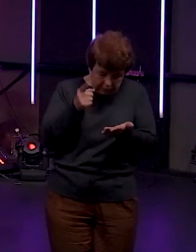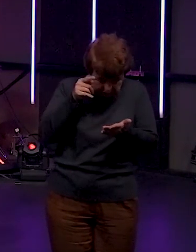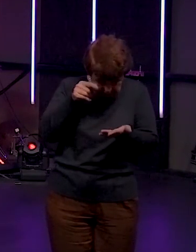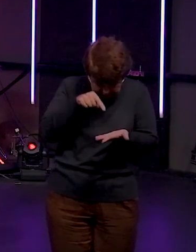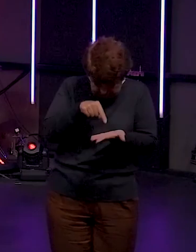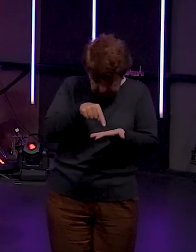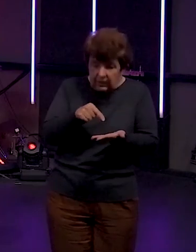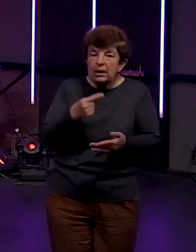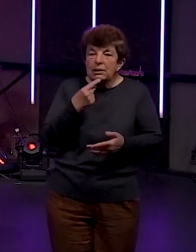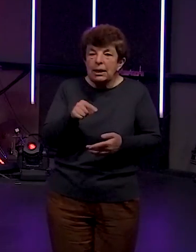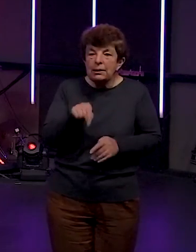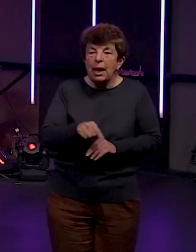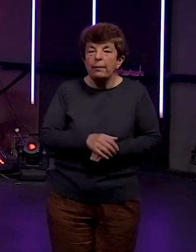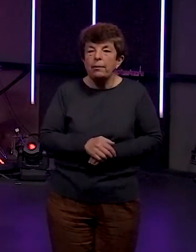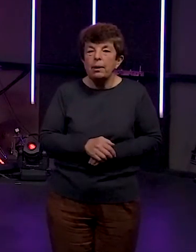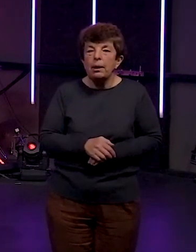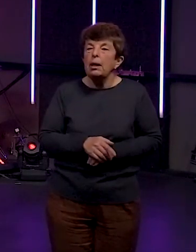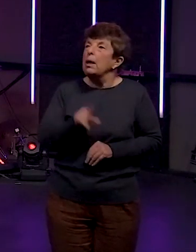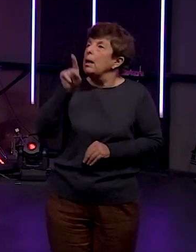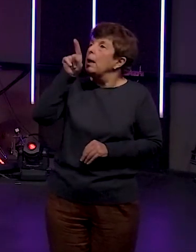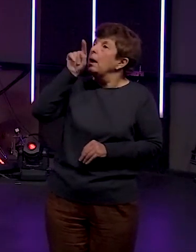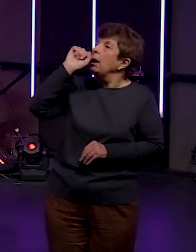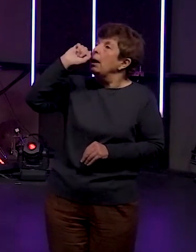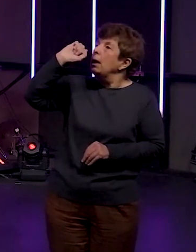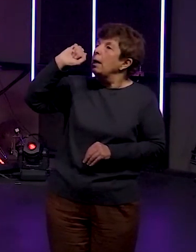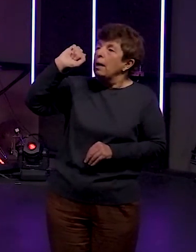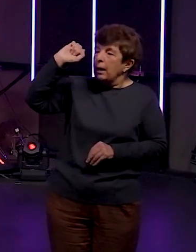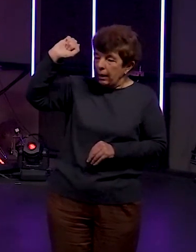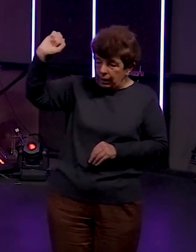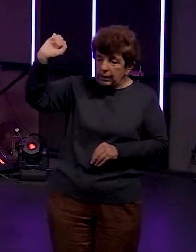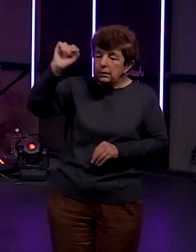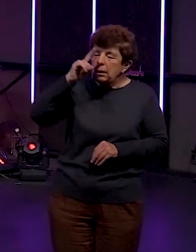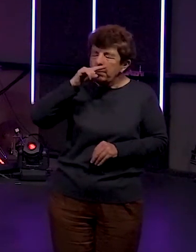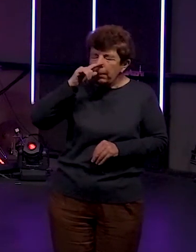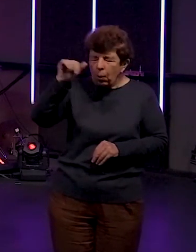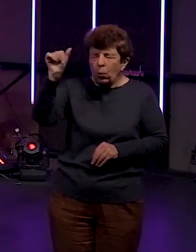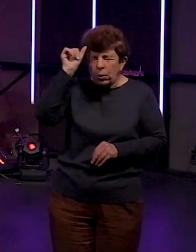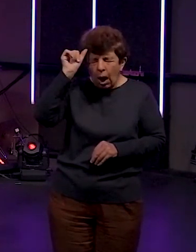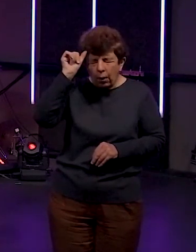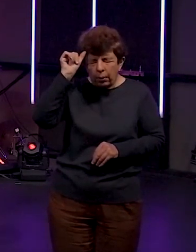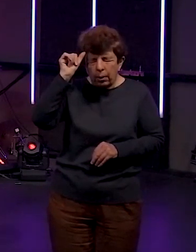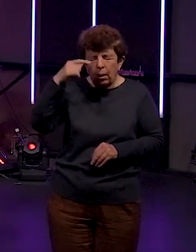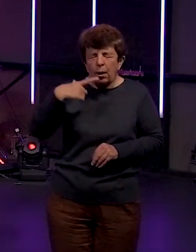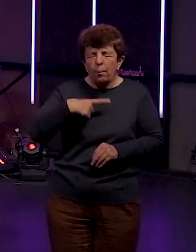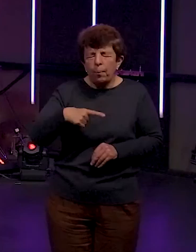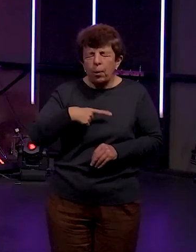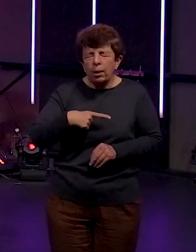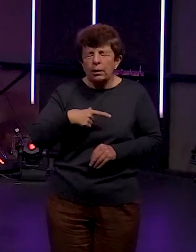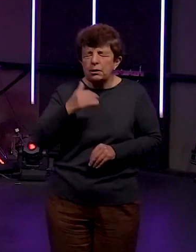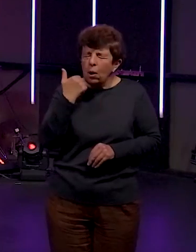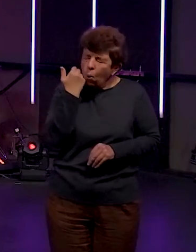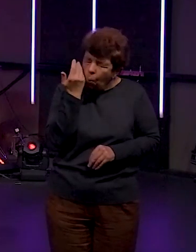very fact. That his people are known as such because they are always living